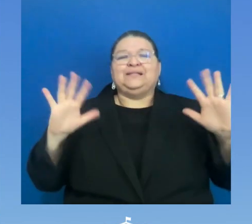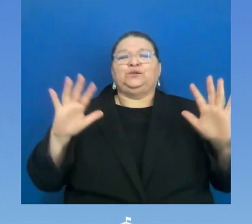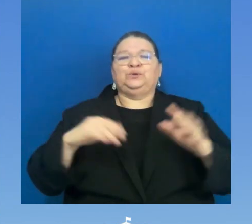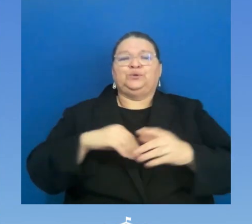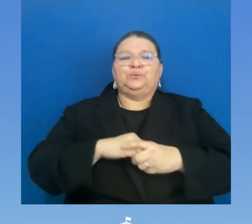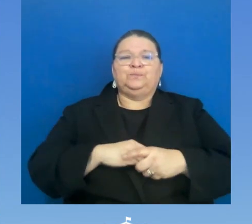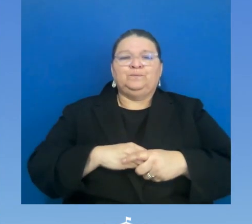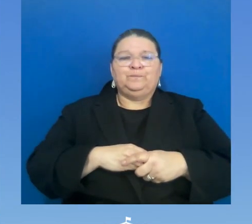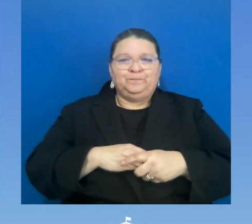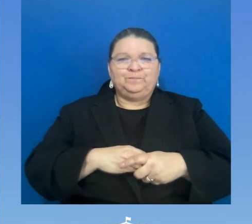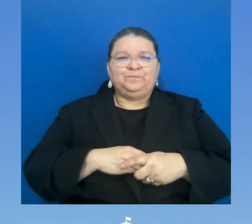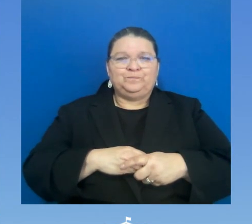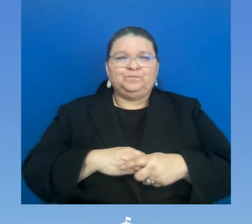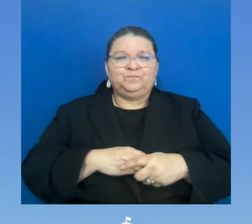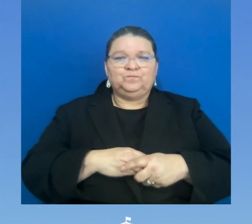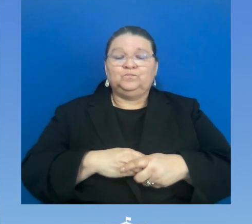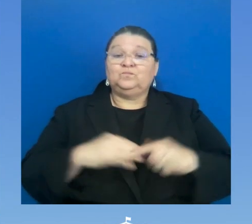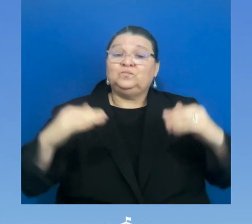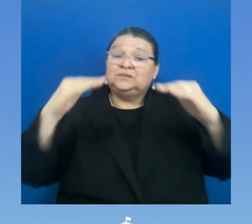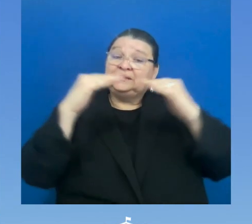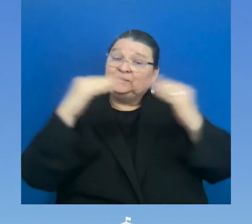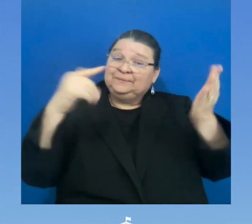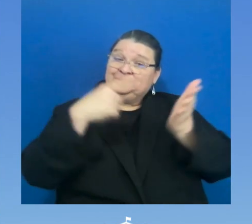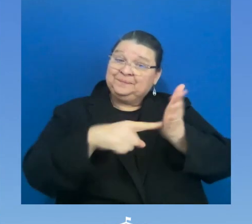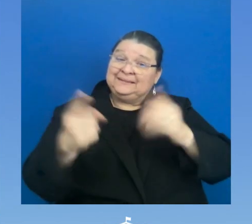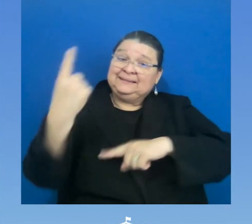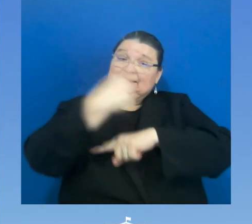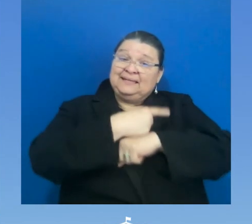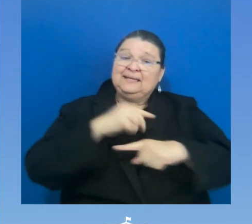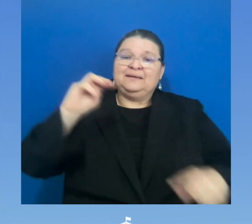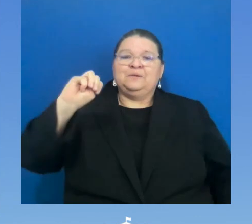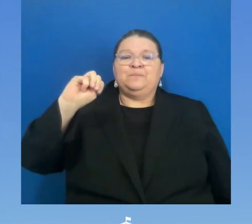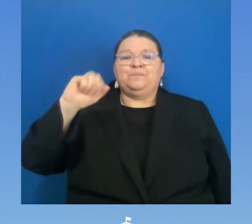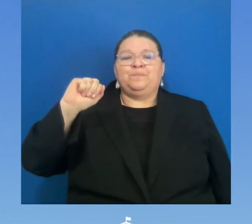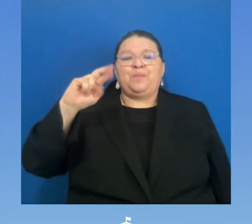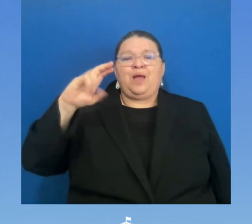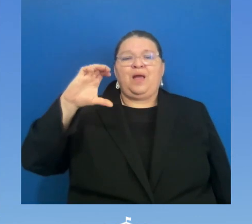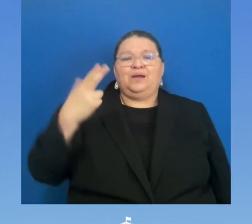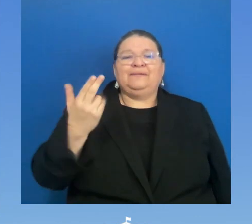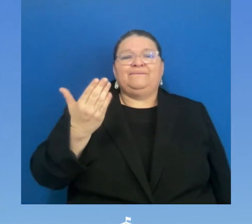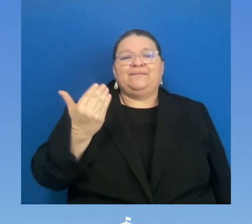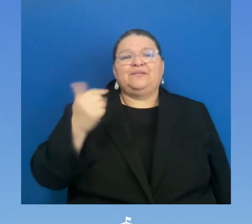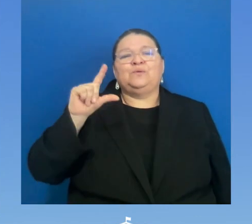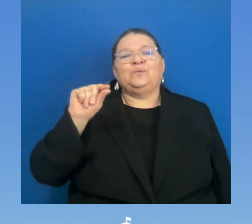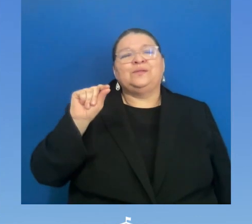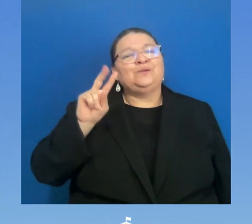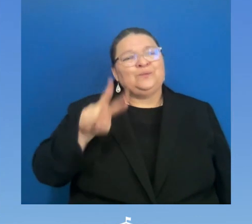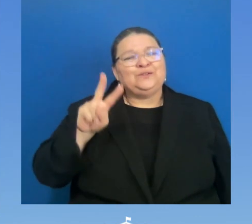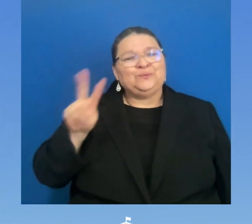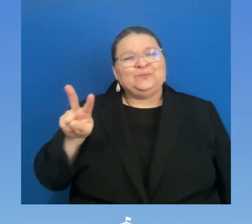It is March 15, 2022. At some point, we need to stop having these conversations